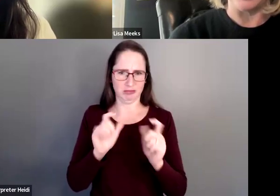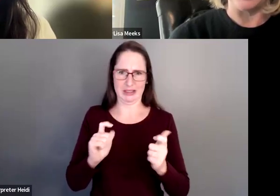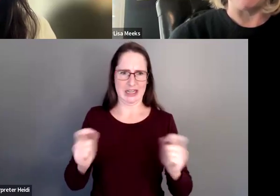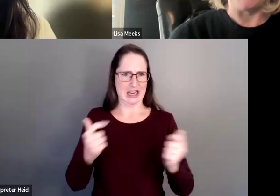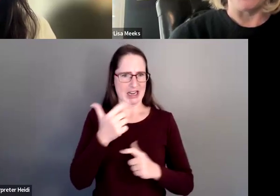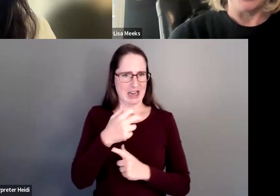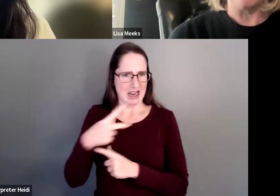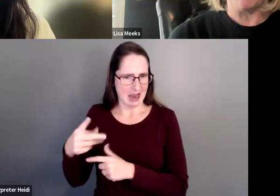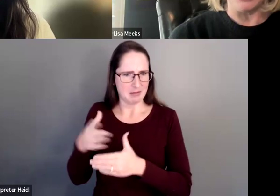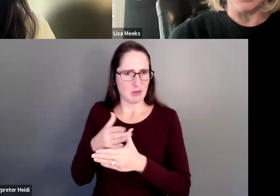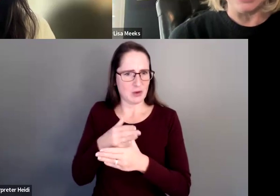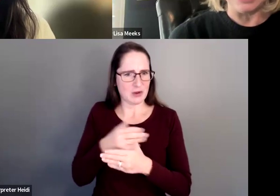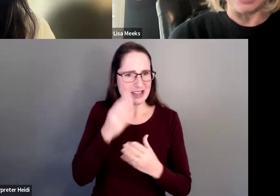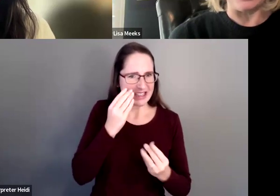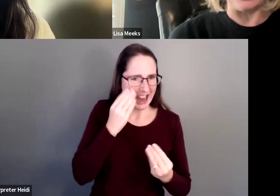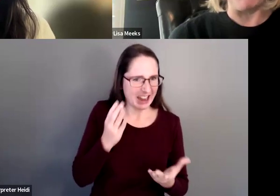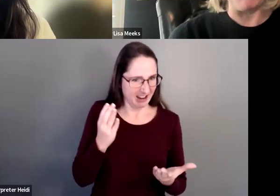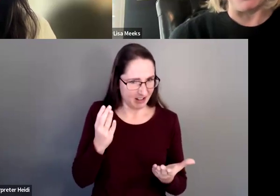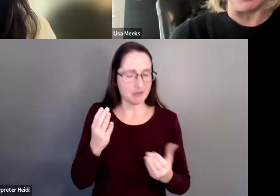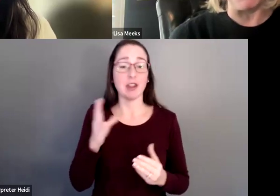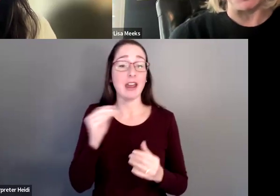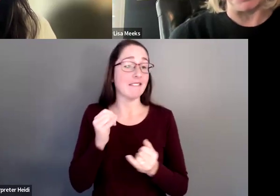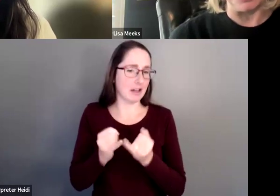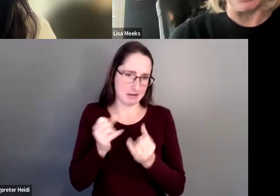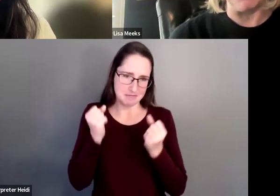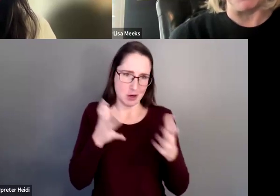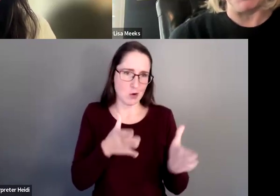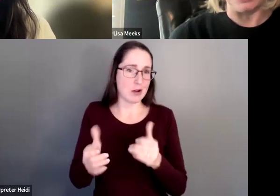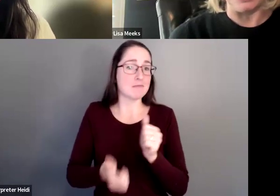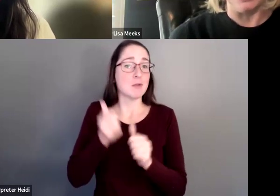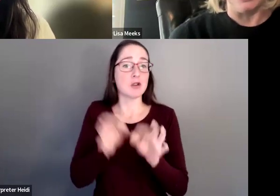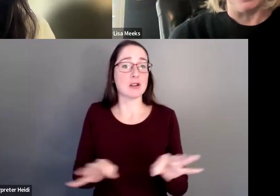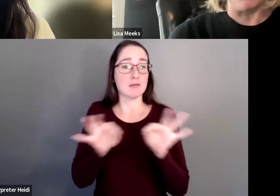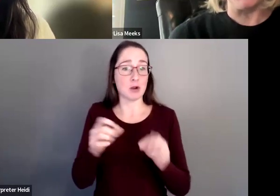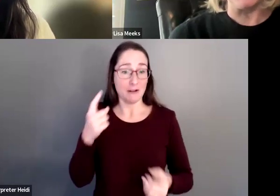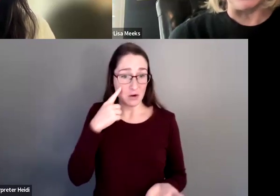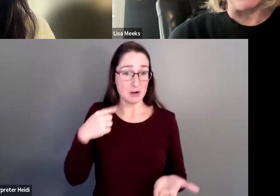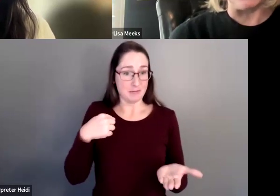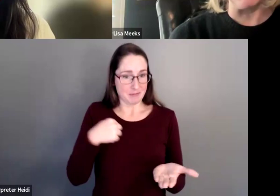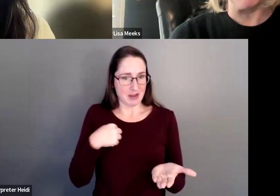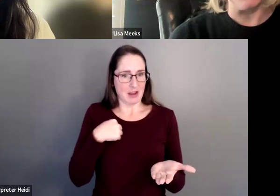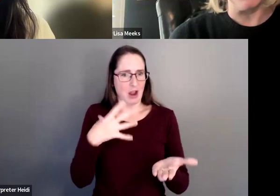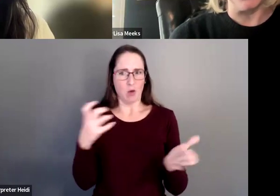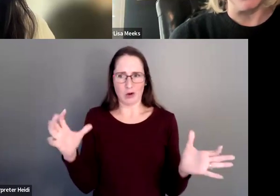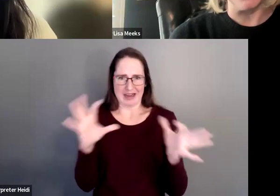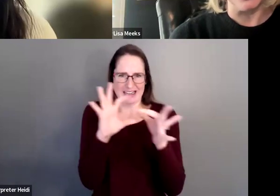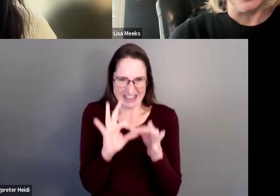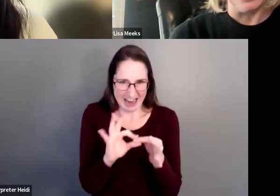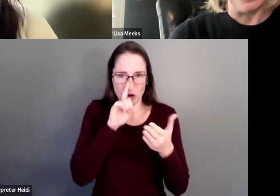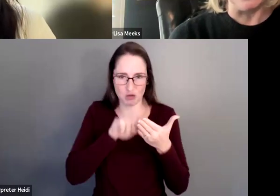address critical gaps in disability data. Finally, and in many ways most importantly, for